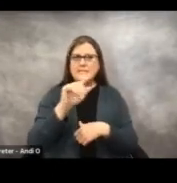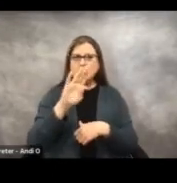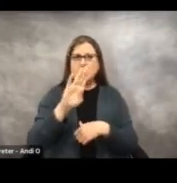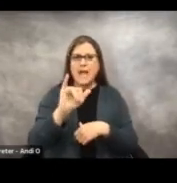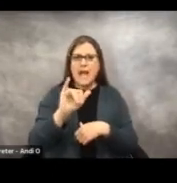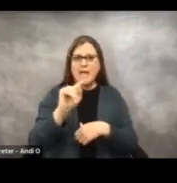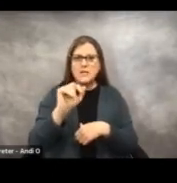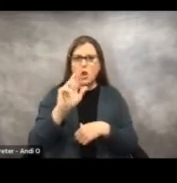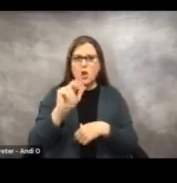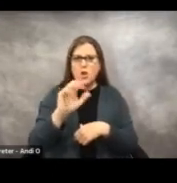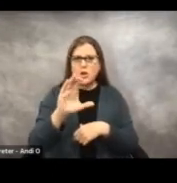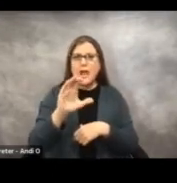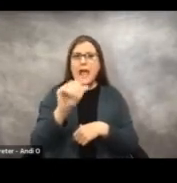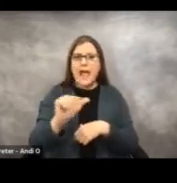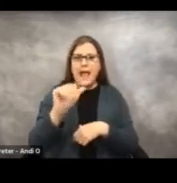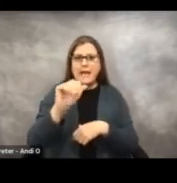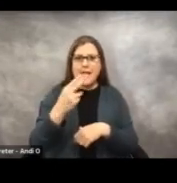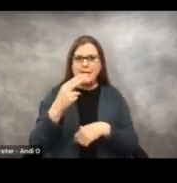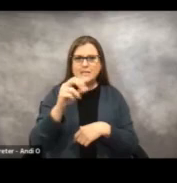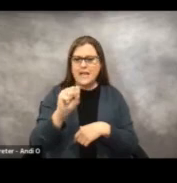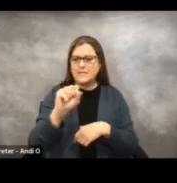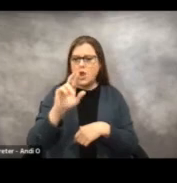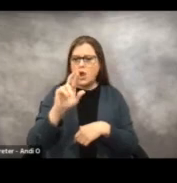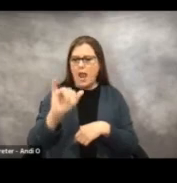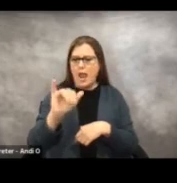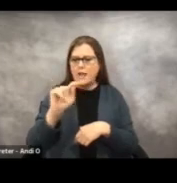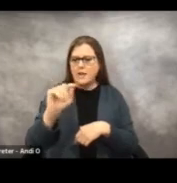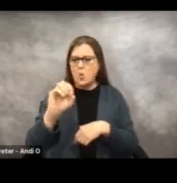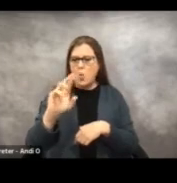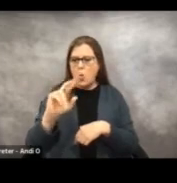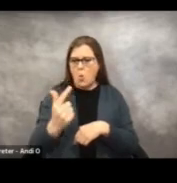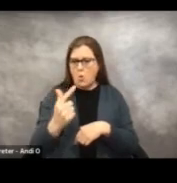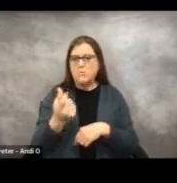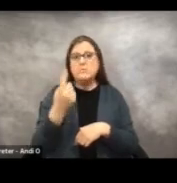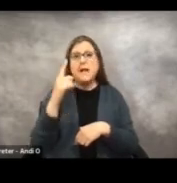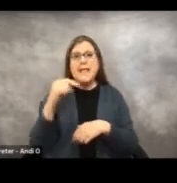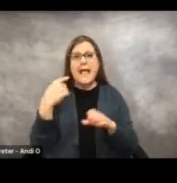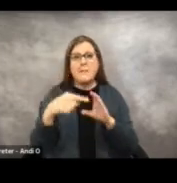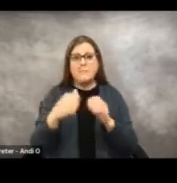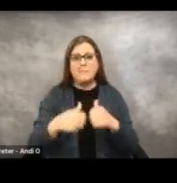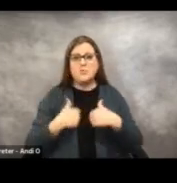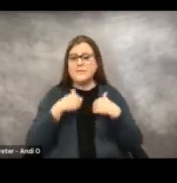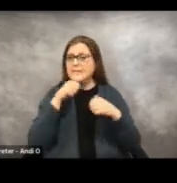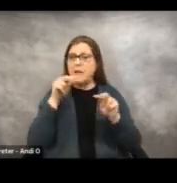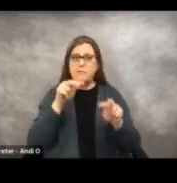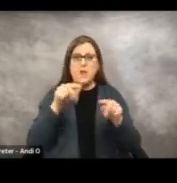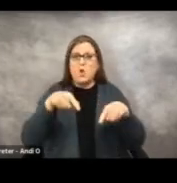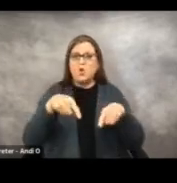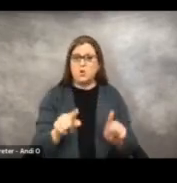Hsri.org. Please note that this email address will not be monitor during the webinar. A